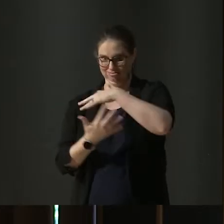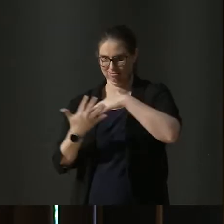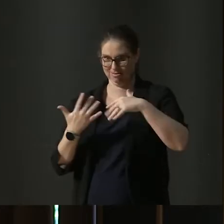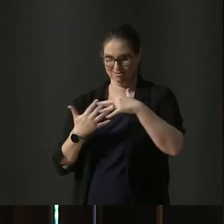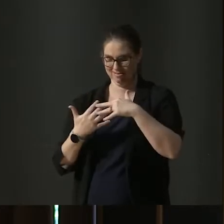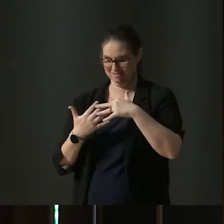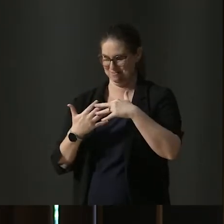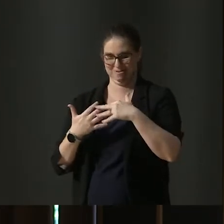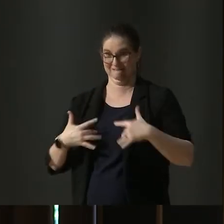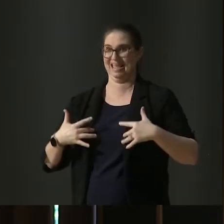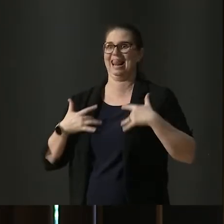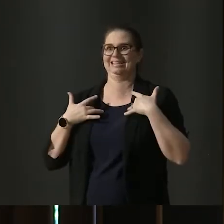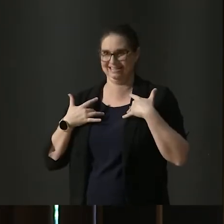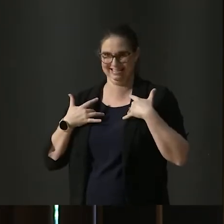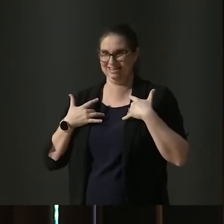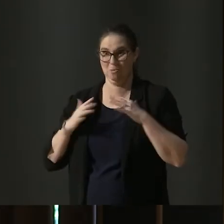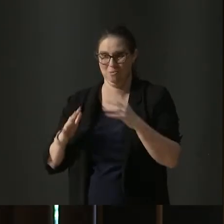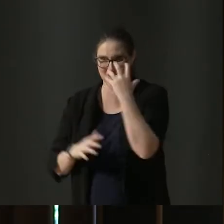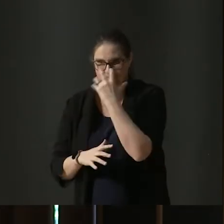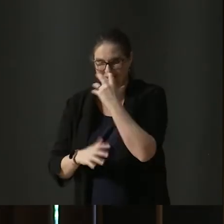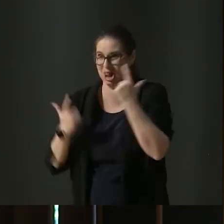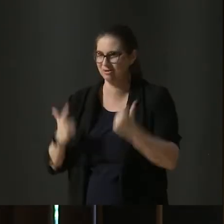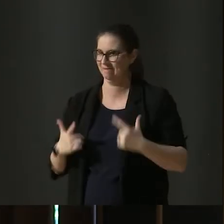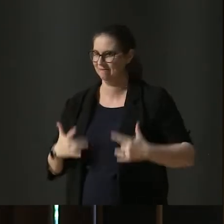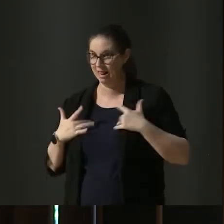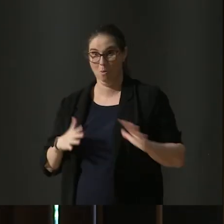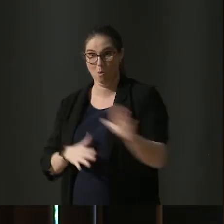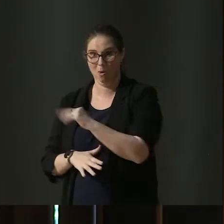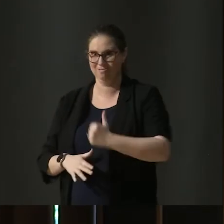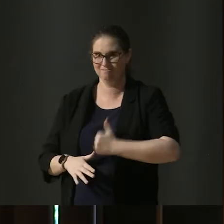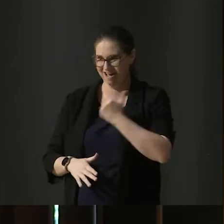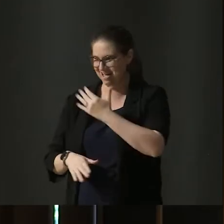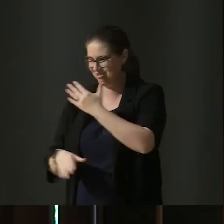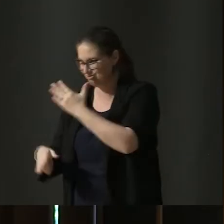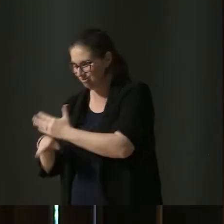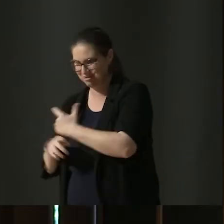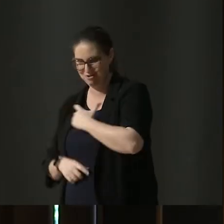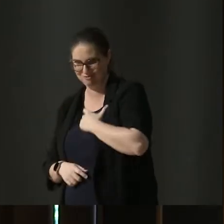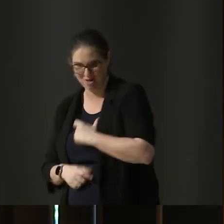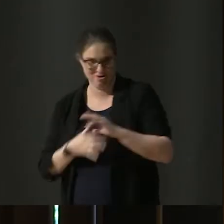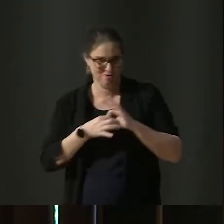They cross all of my worlds, all of my roles and all of my relationships.